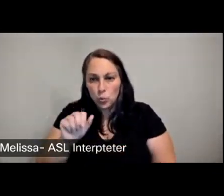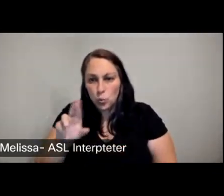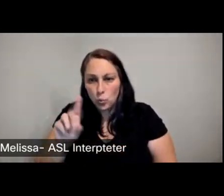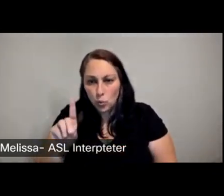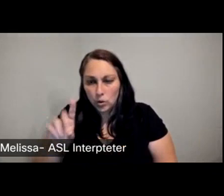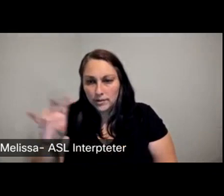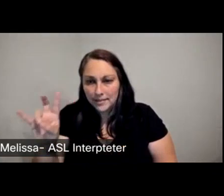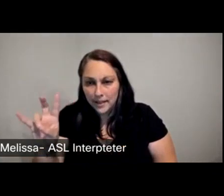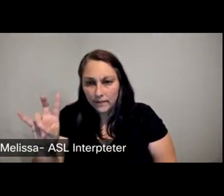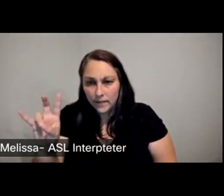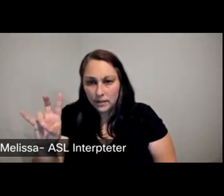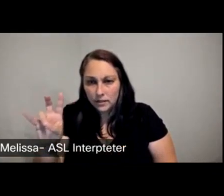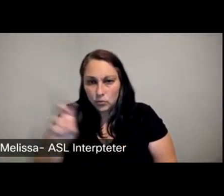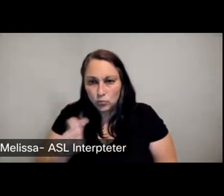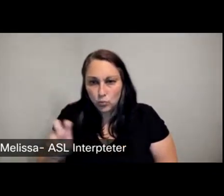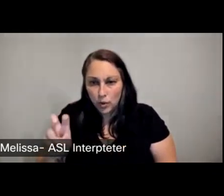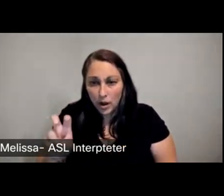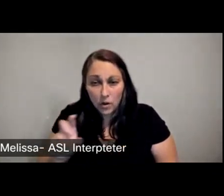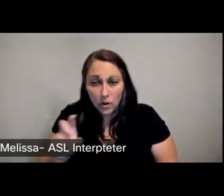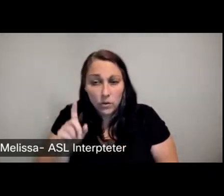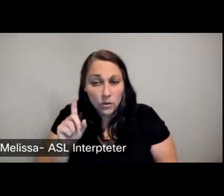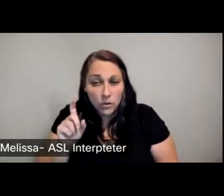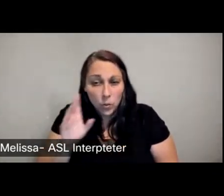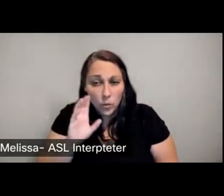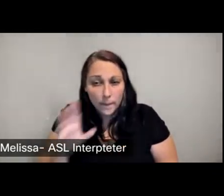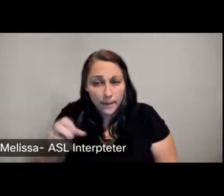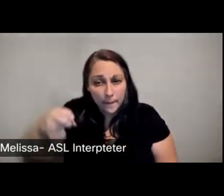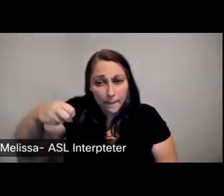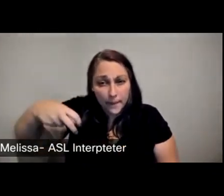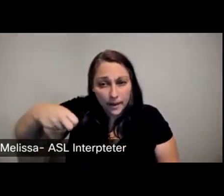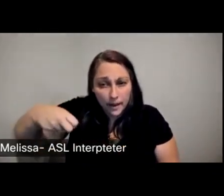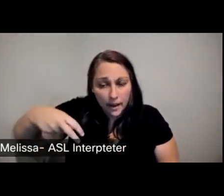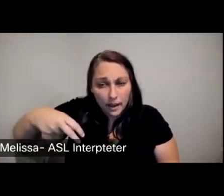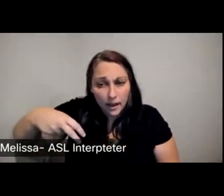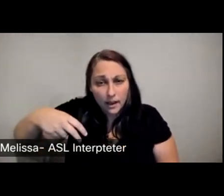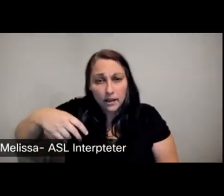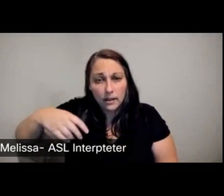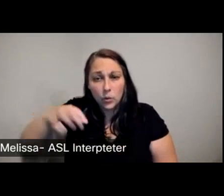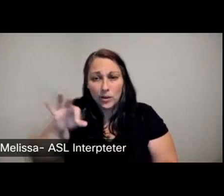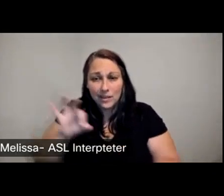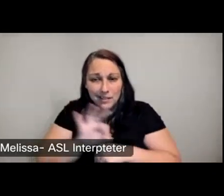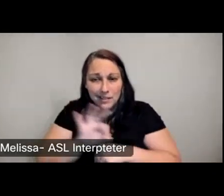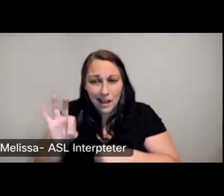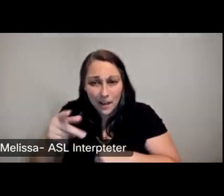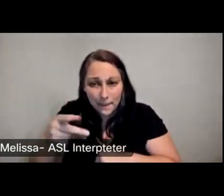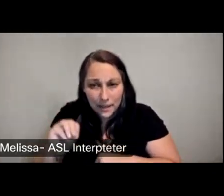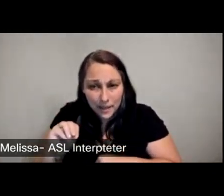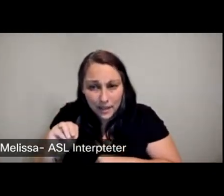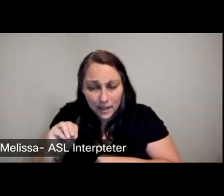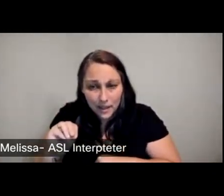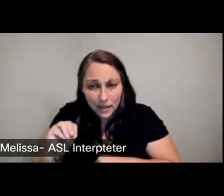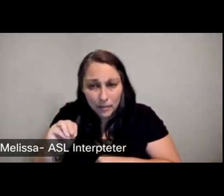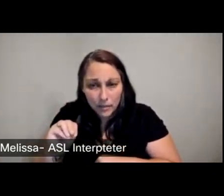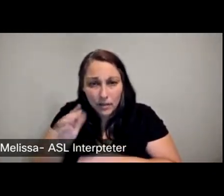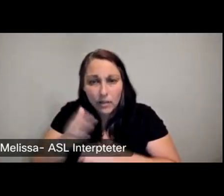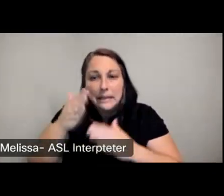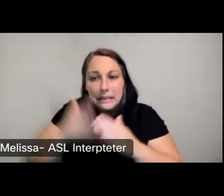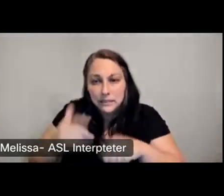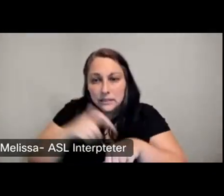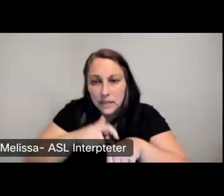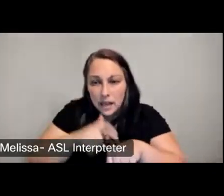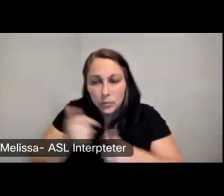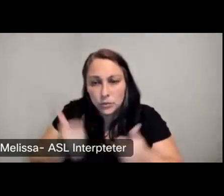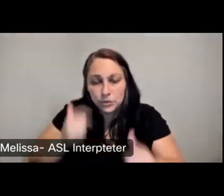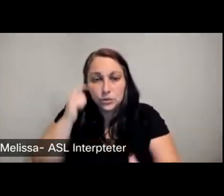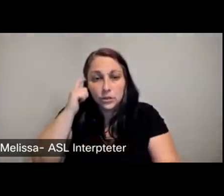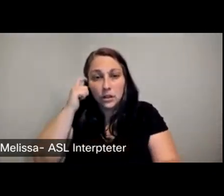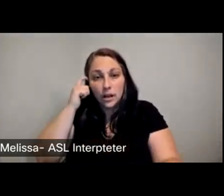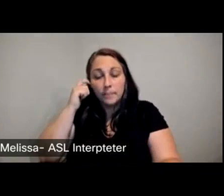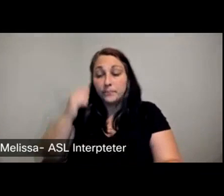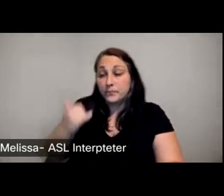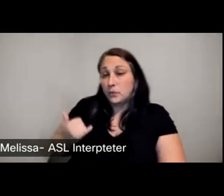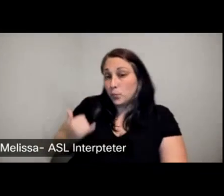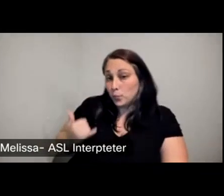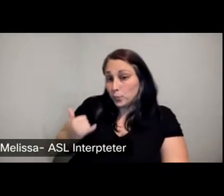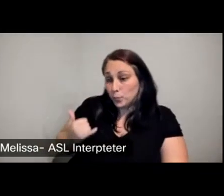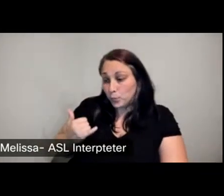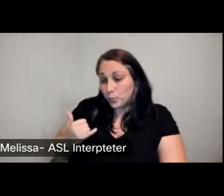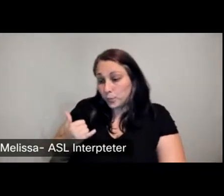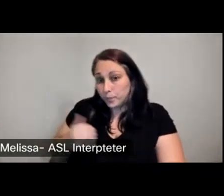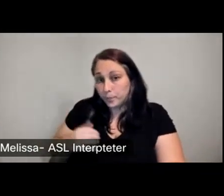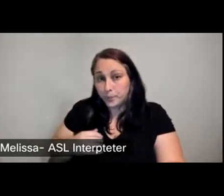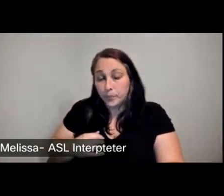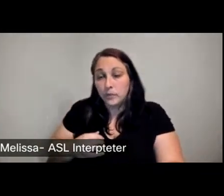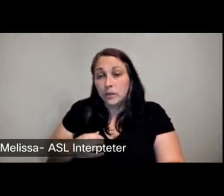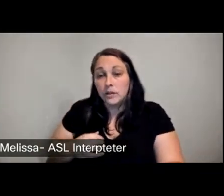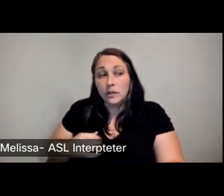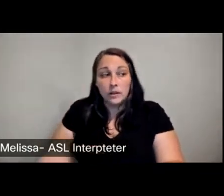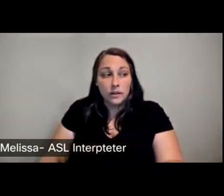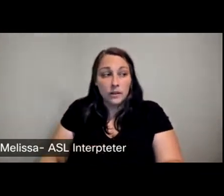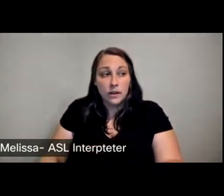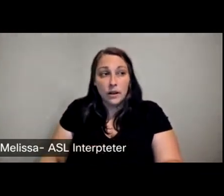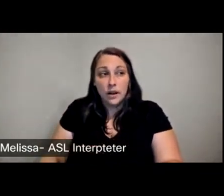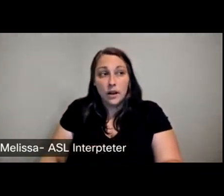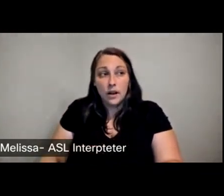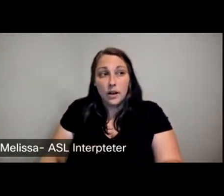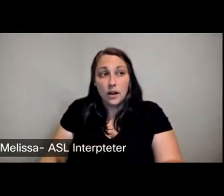or is it going to be a a 9 P.M so right now um what when we did an initial estimate of the cost